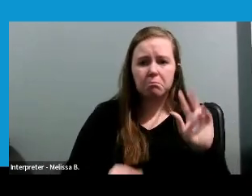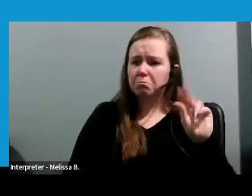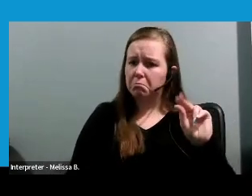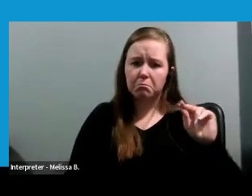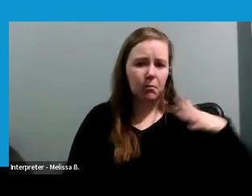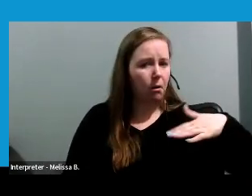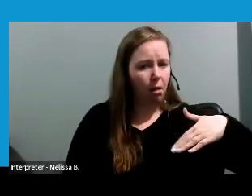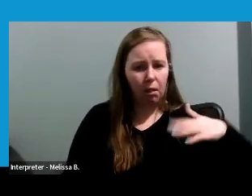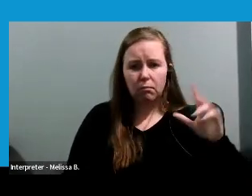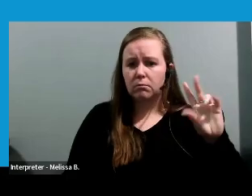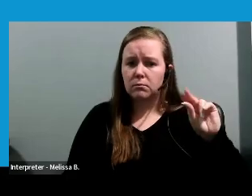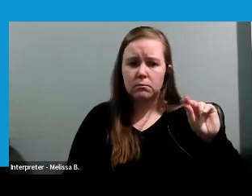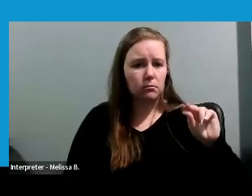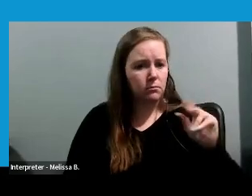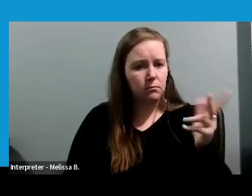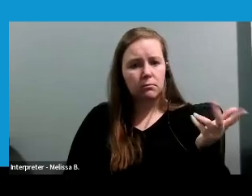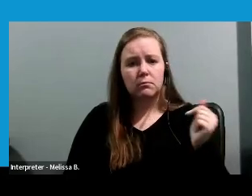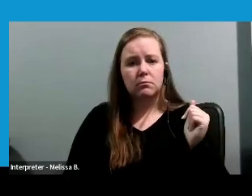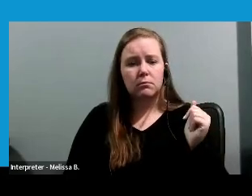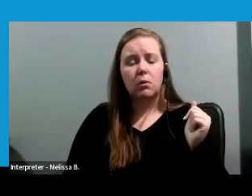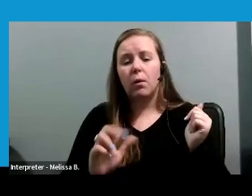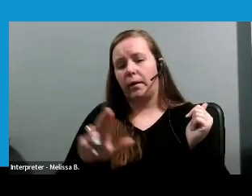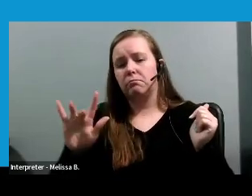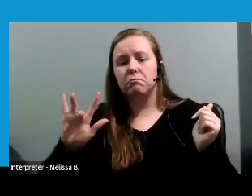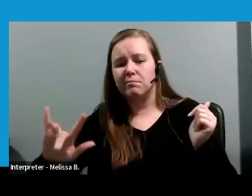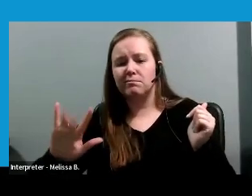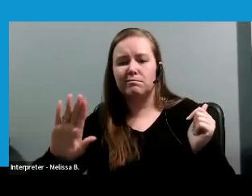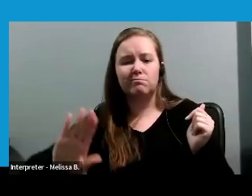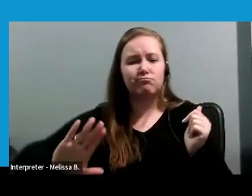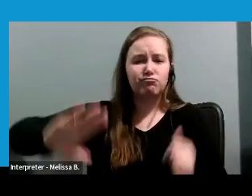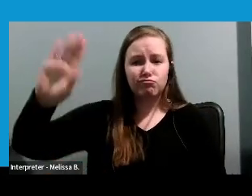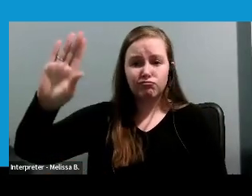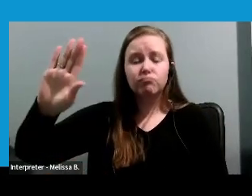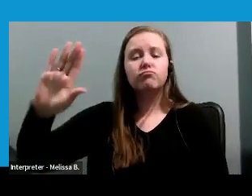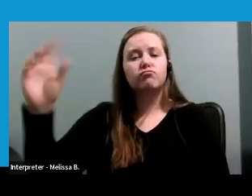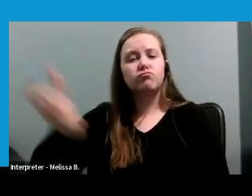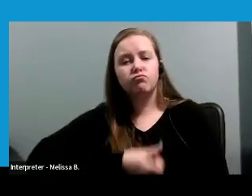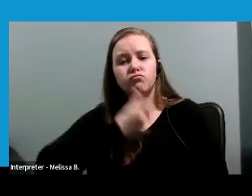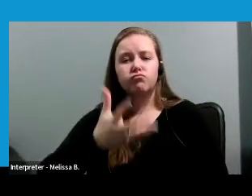Shannon Spencer (she/her): Or you could raise your hand and, you know, share briefly.